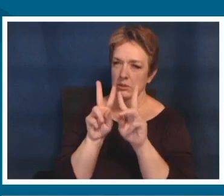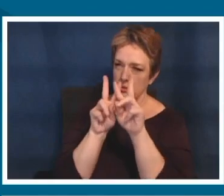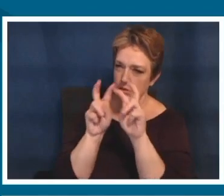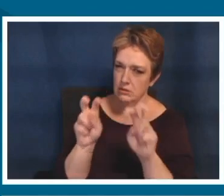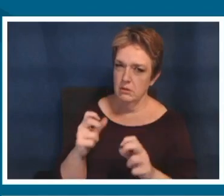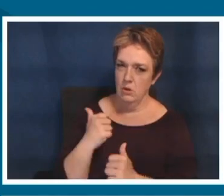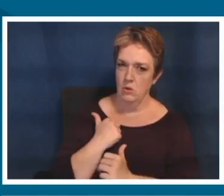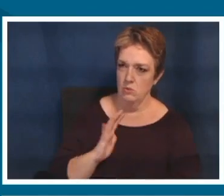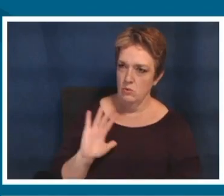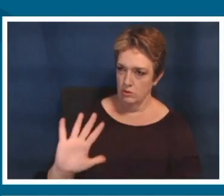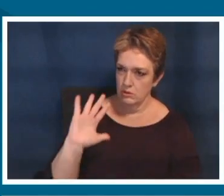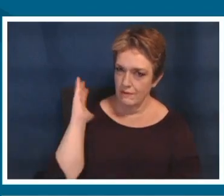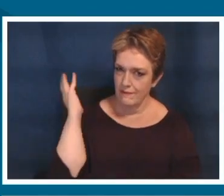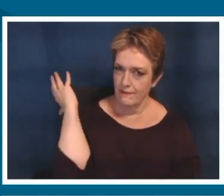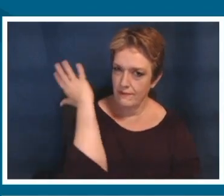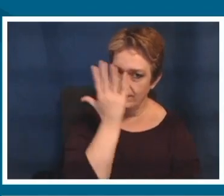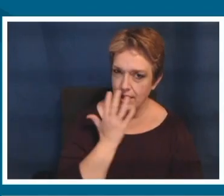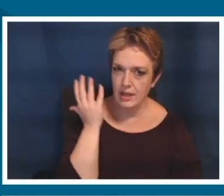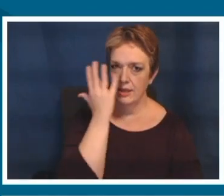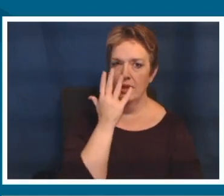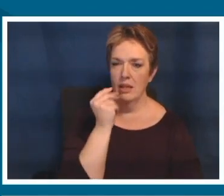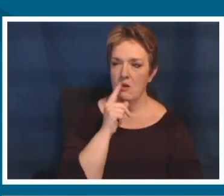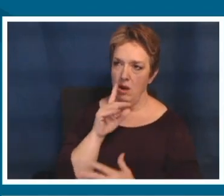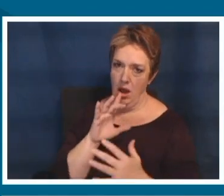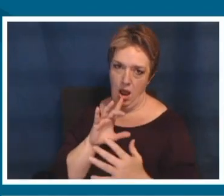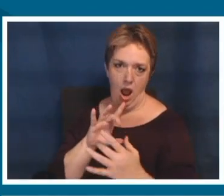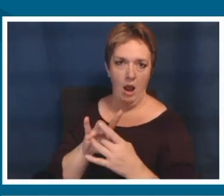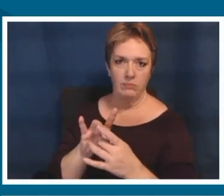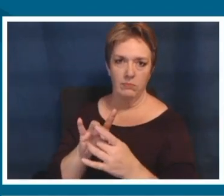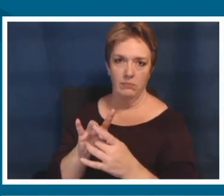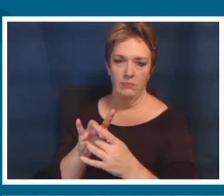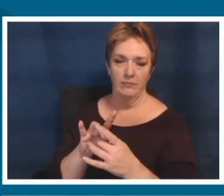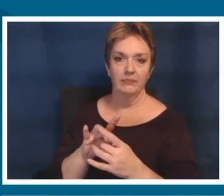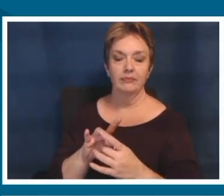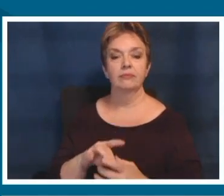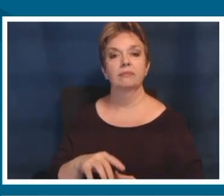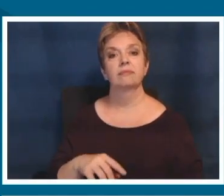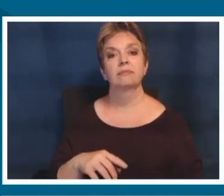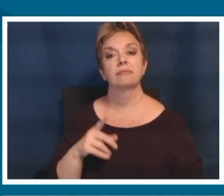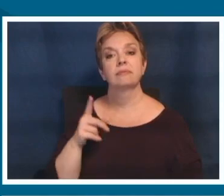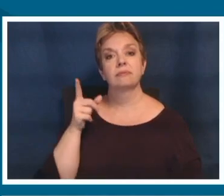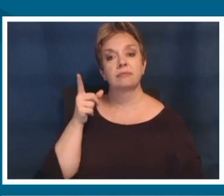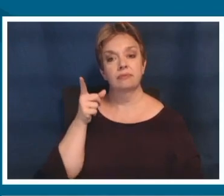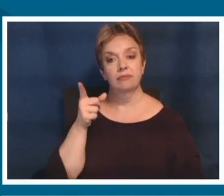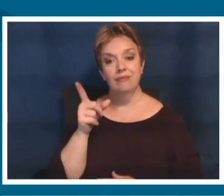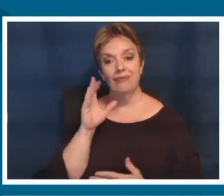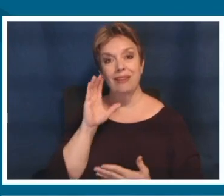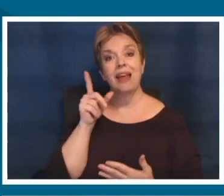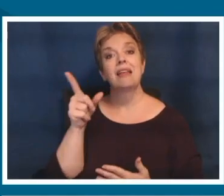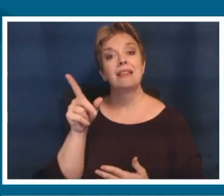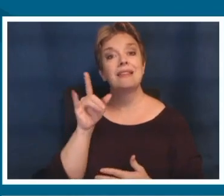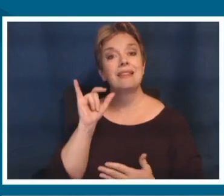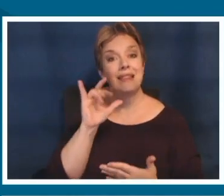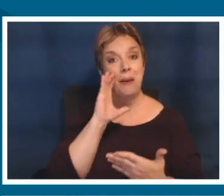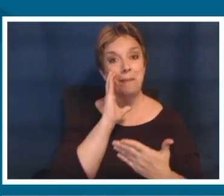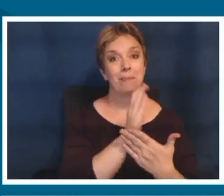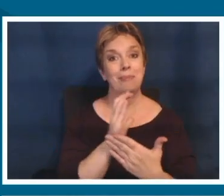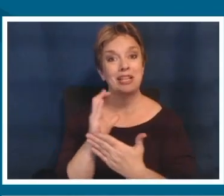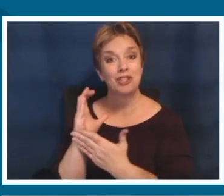and to connect with the soldiers themselves and they they actually put those photographs of women soldiers from